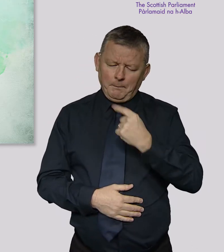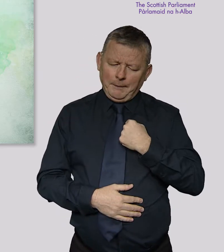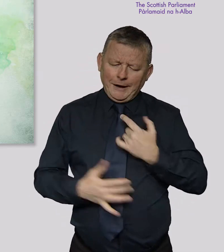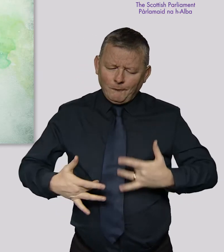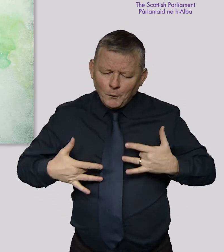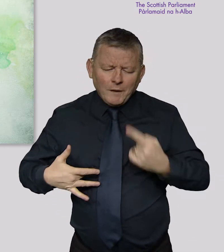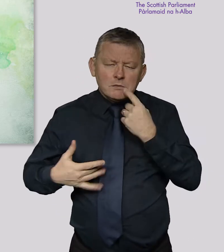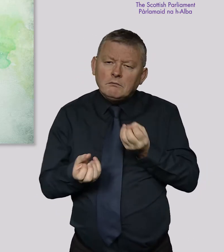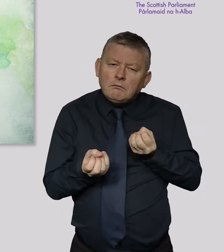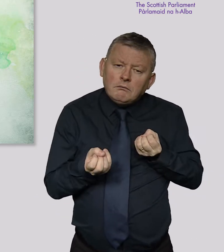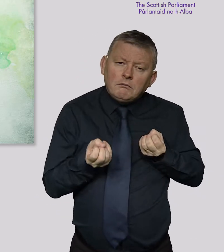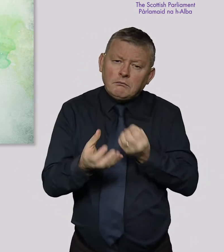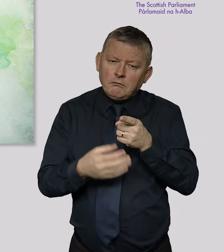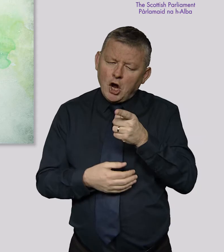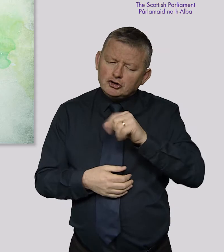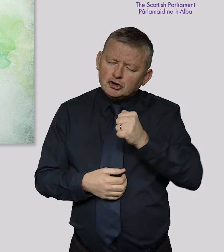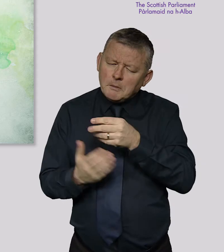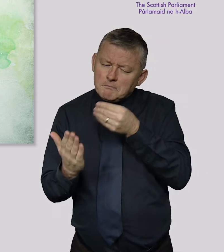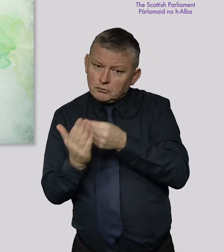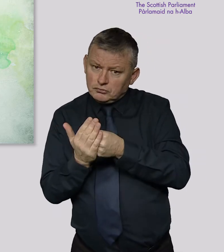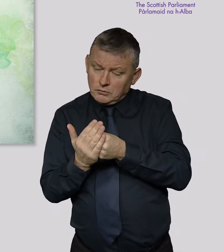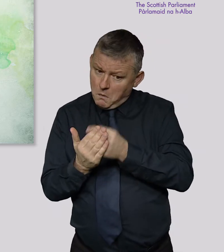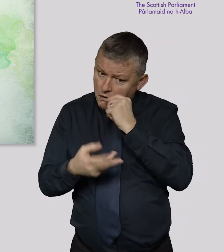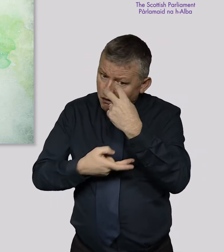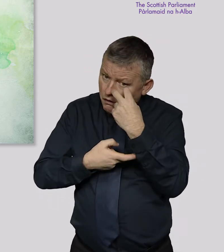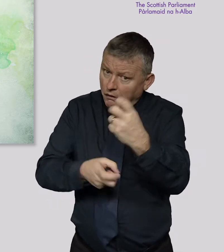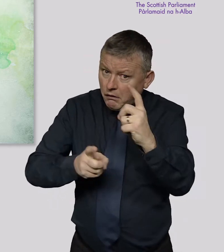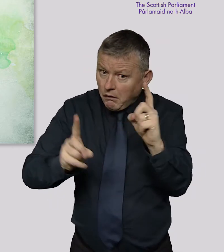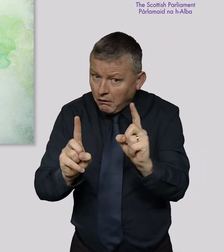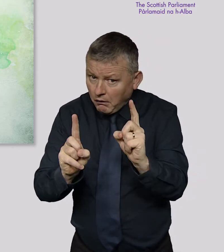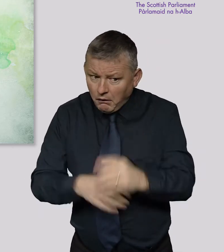Can I help shape the Scottish Budget?